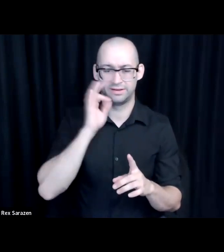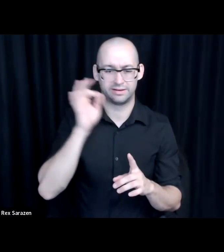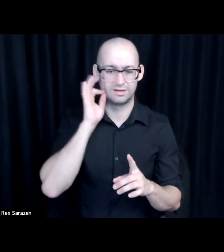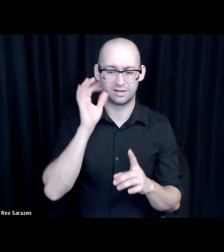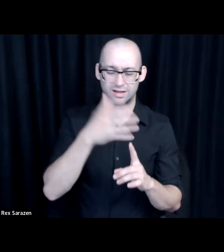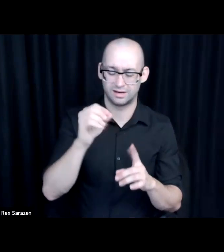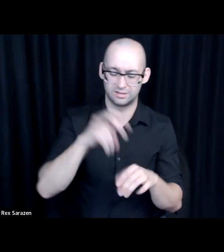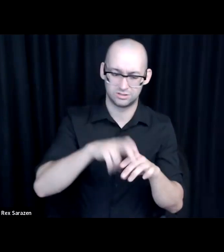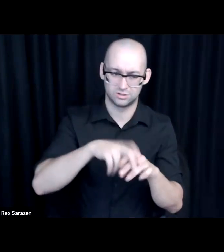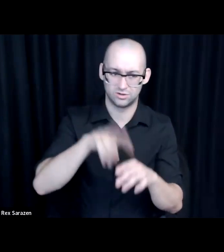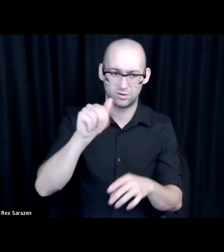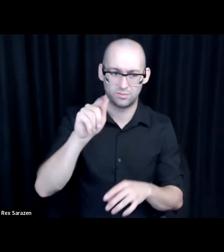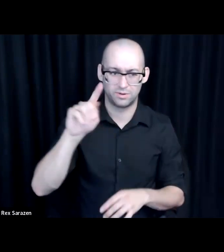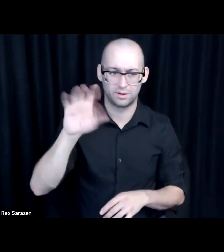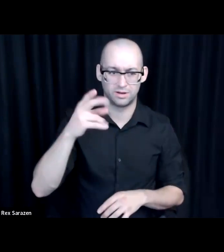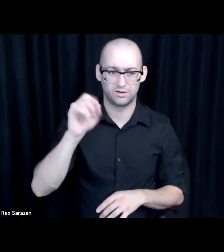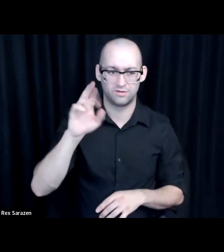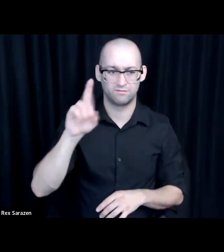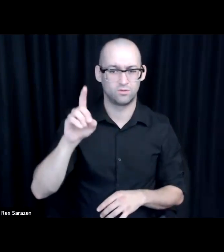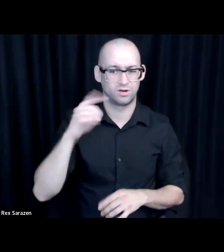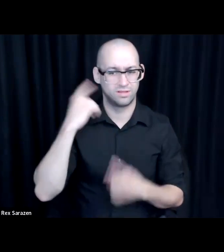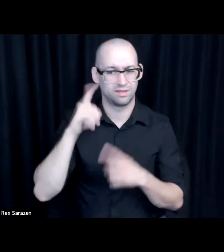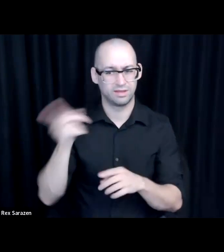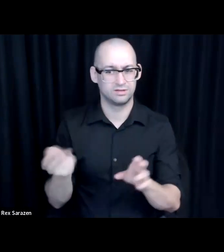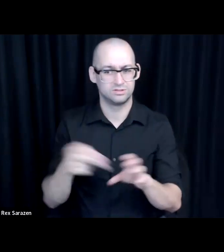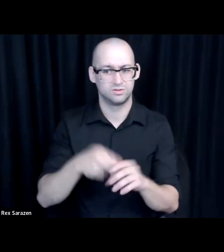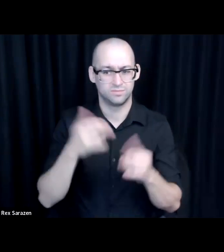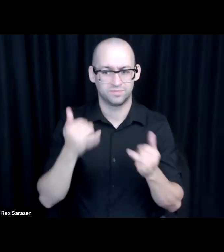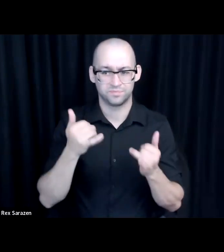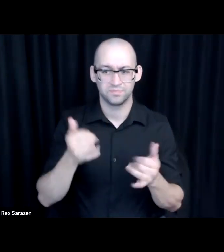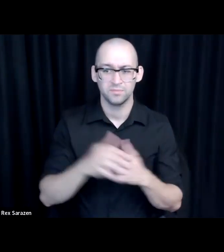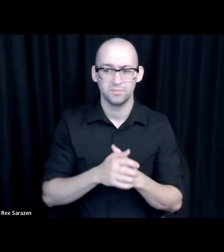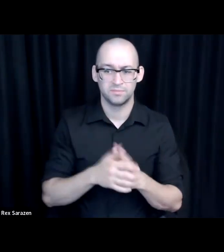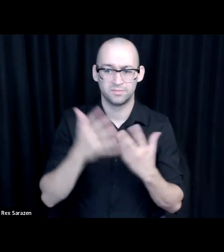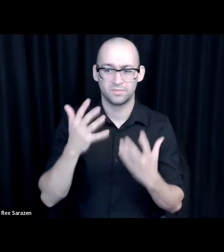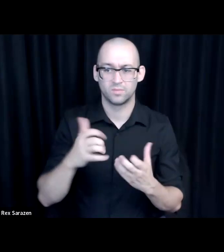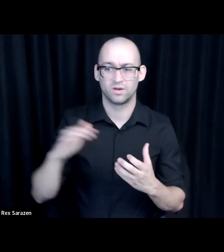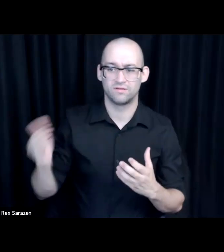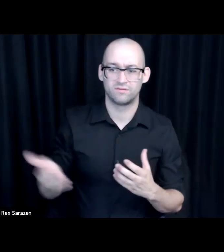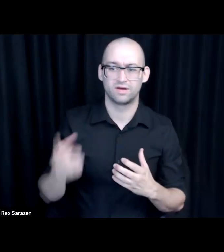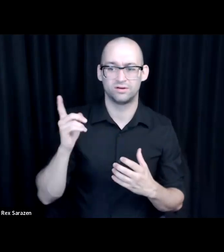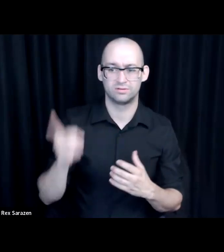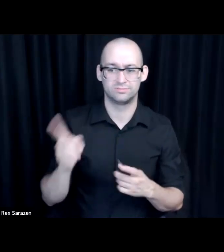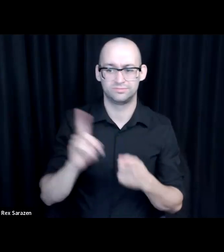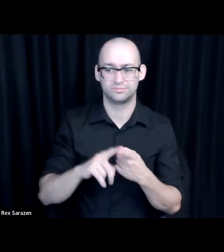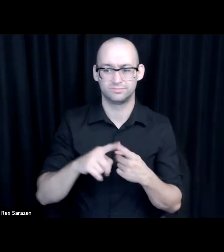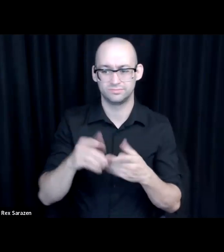I think you have joined now would love to invite you to come and you know, share from your,